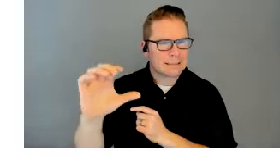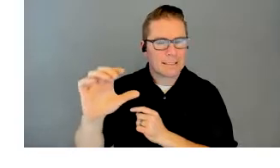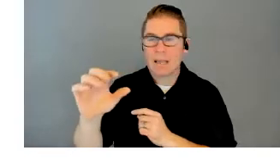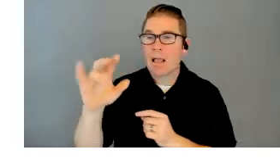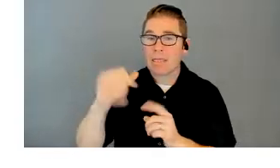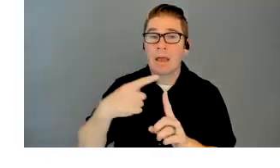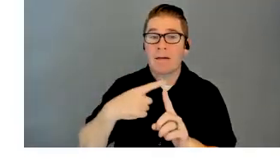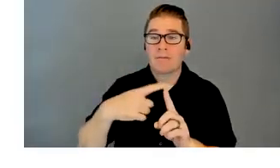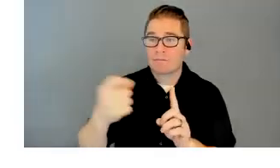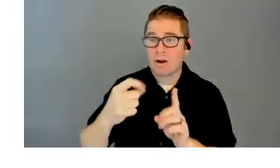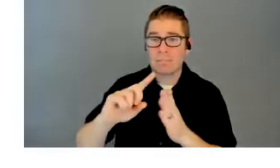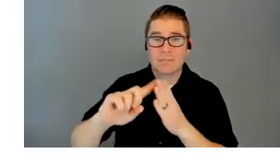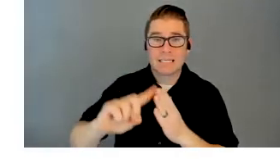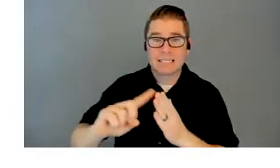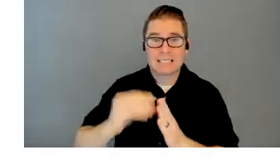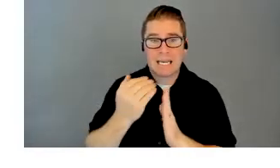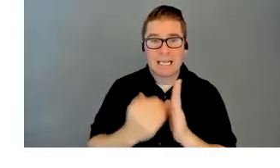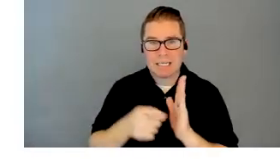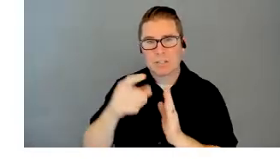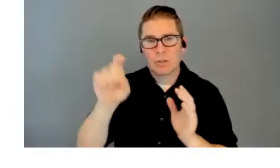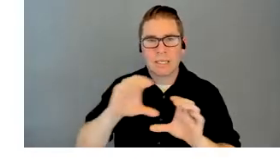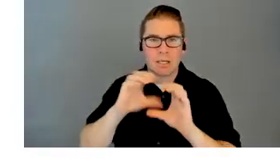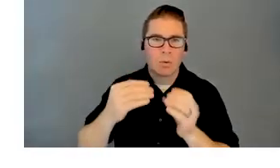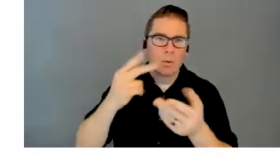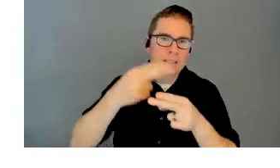You just need the course name and number of the meeting, day and time, the semester